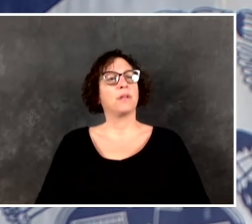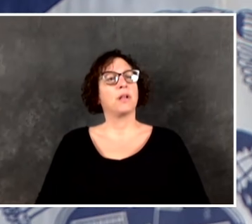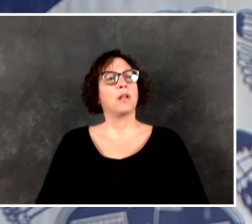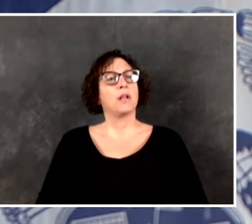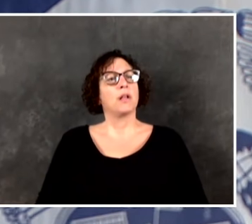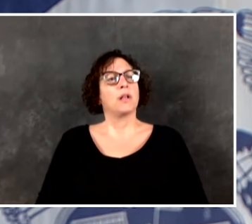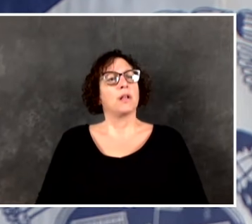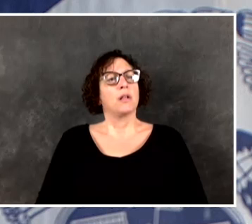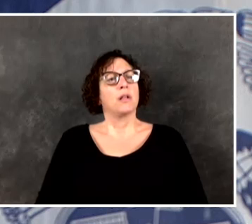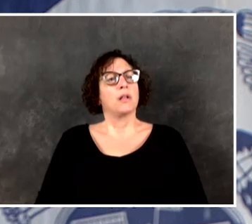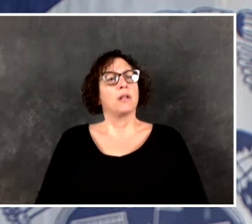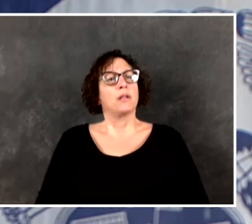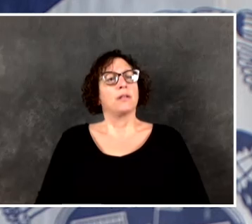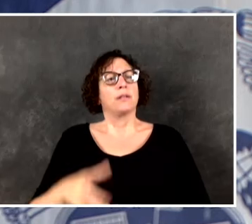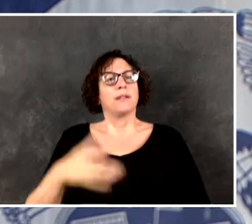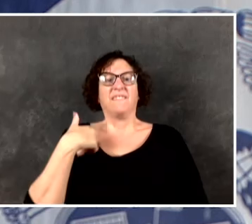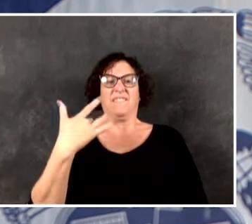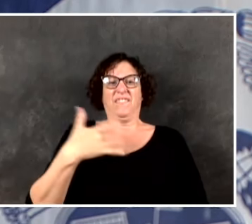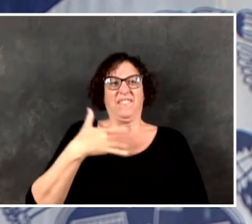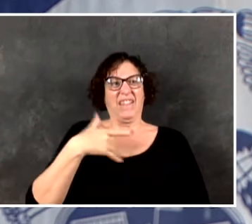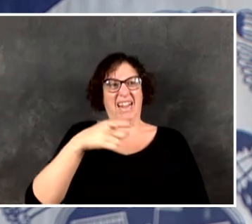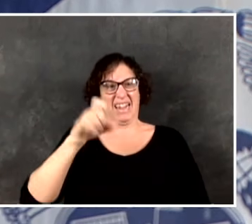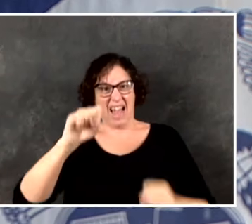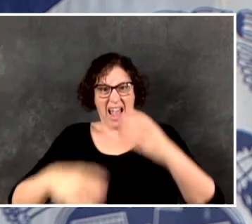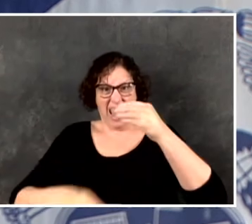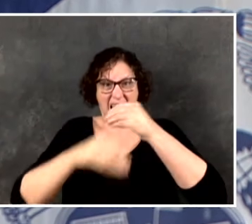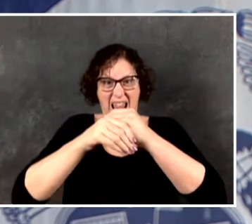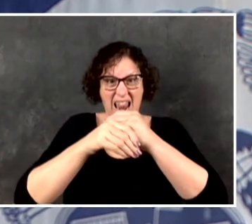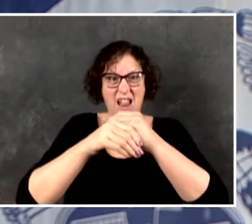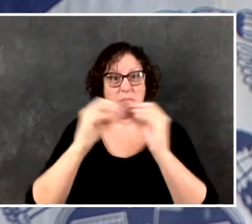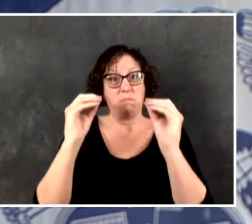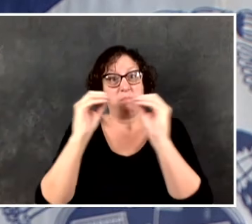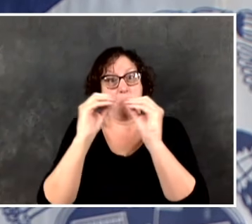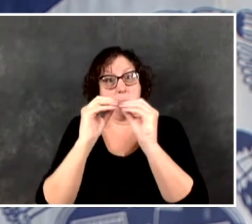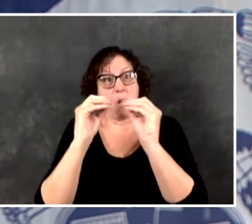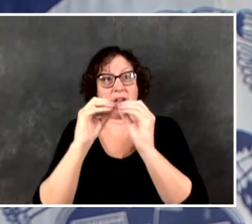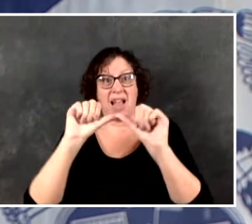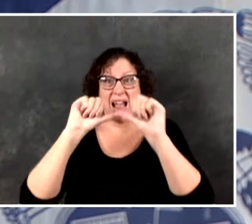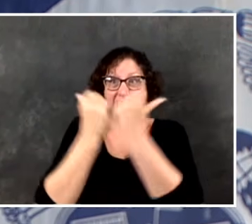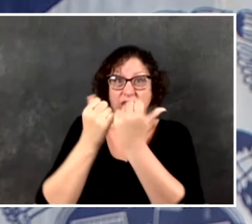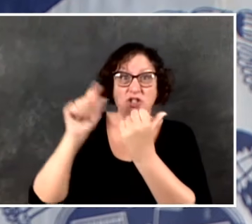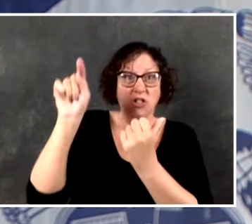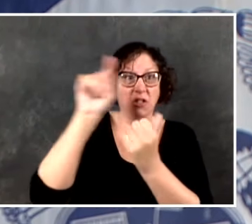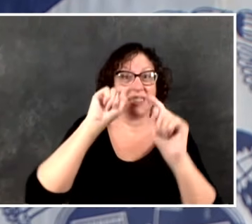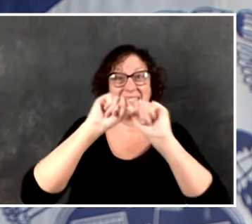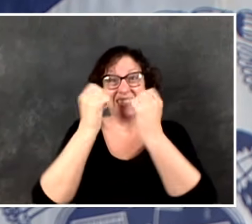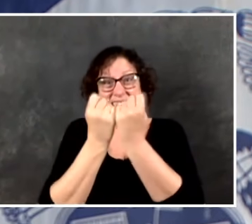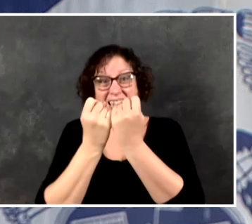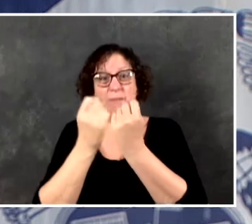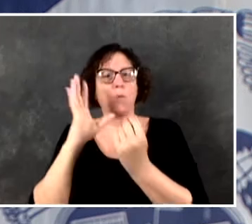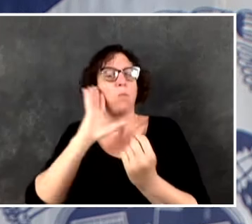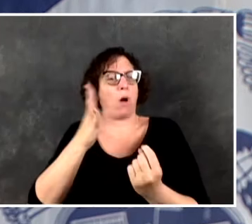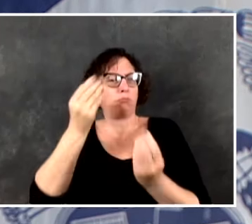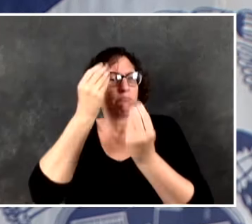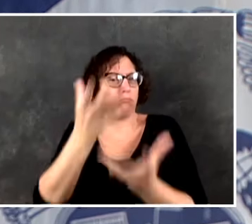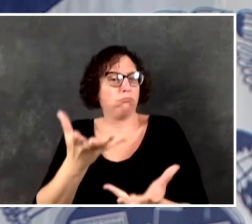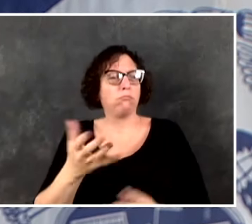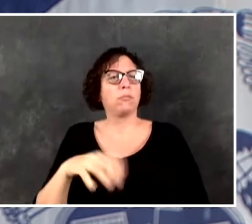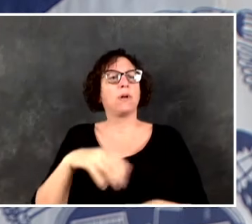THIS IS A LEAVING AND BRATEHING REALITY. WE'RE CERTAINLY, IF WE THINK SOMETHING HAS TO BE ADDED, OBVIOUSLY, WE CAN DO THAT.